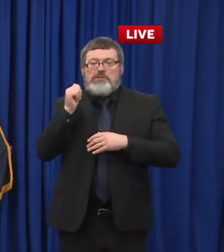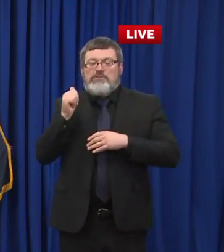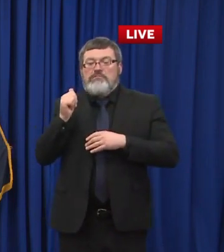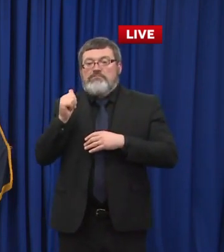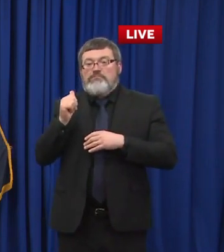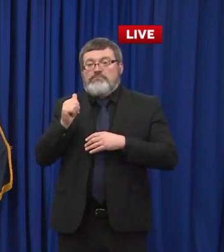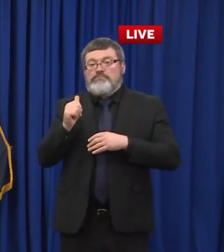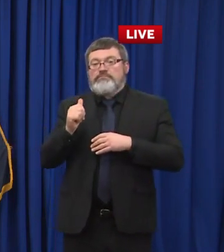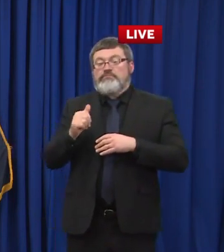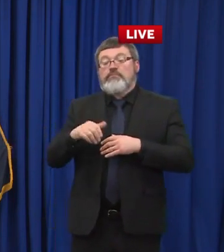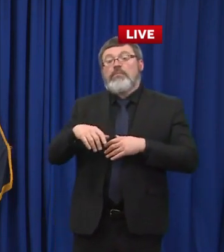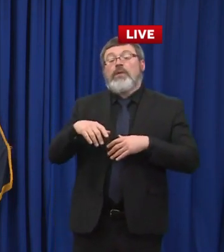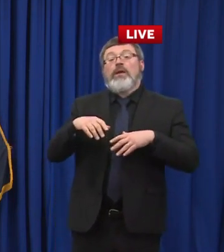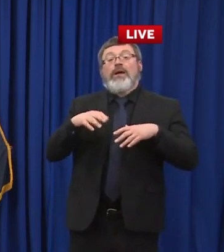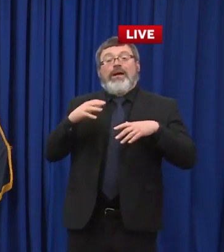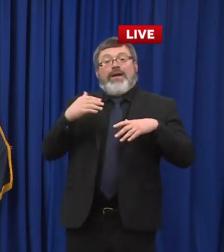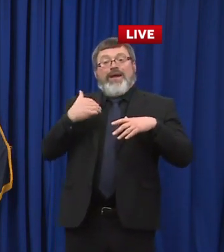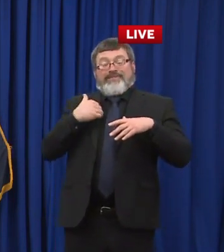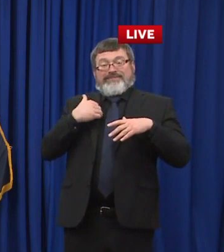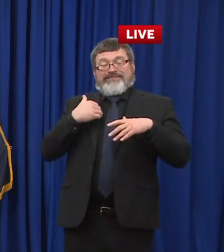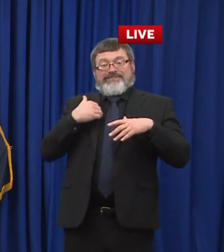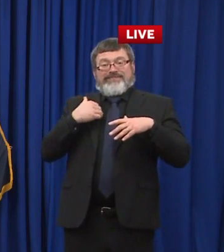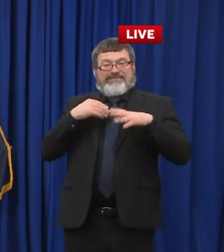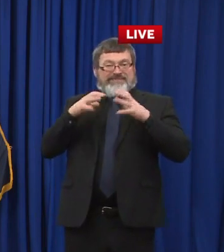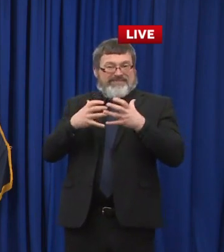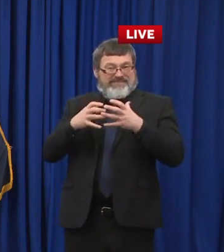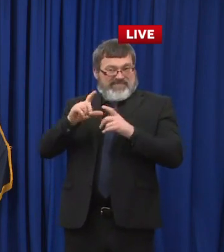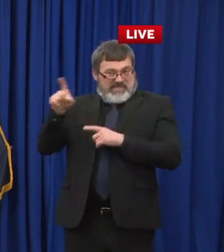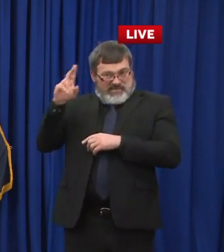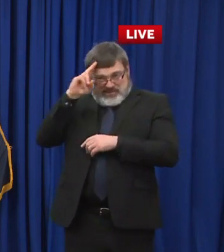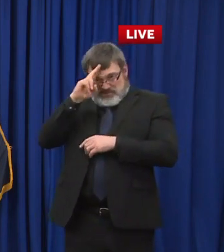WE HAVE 100 56 PEOPLE HOSPITALIZED WITH COVID-19 STATEWIDE.